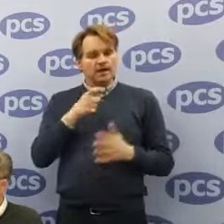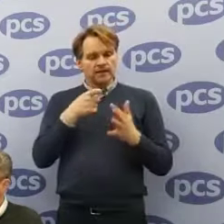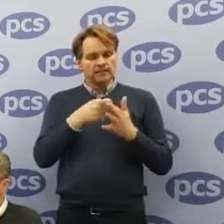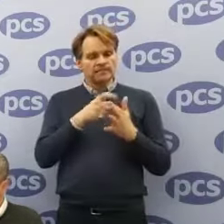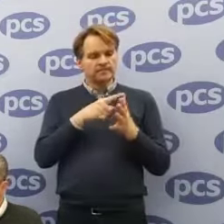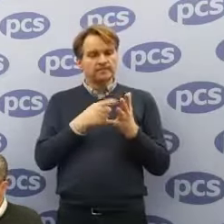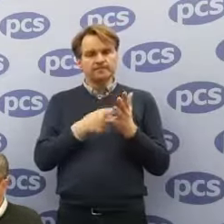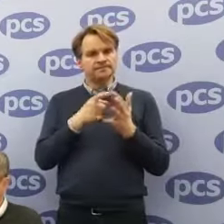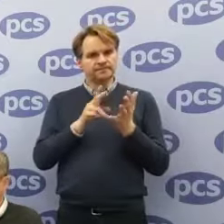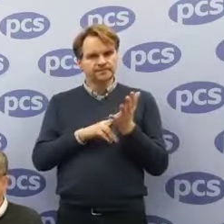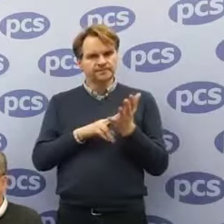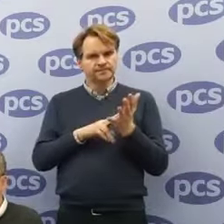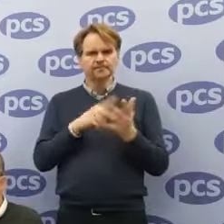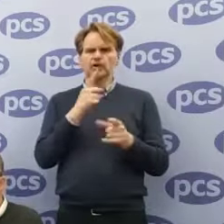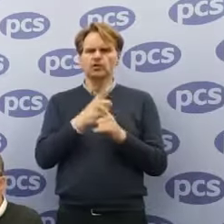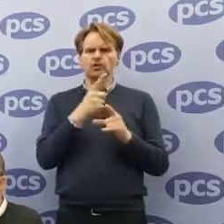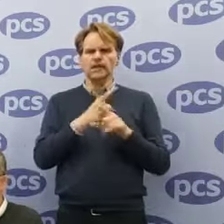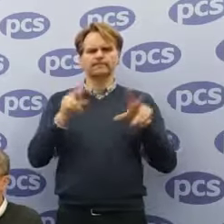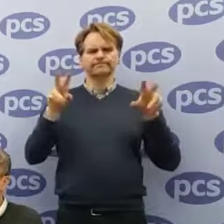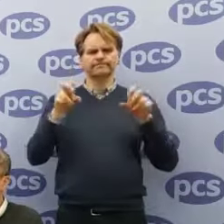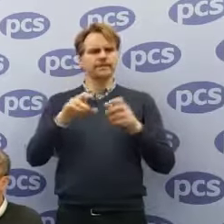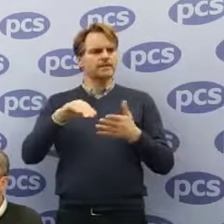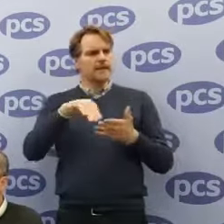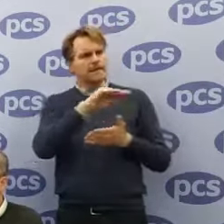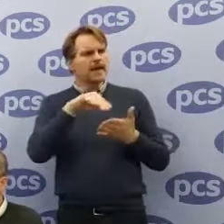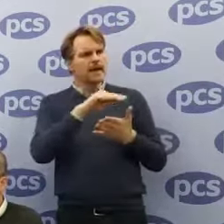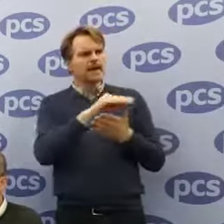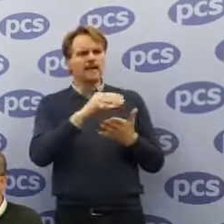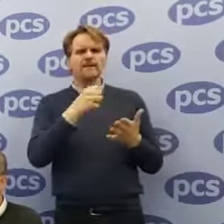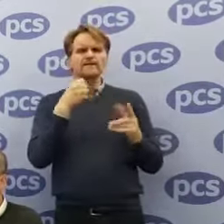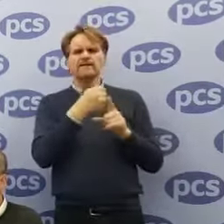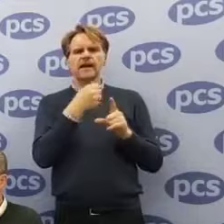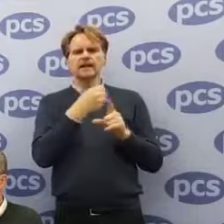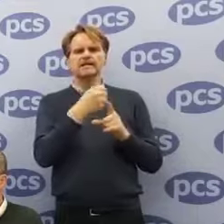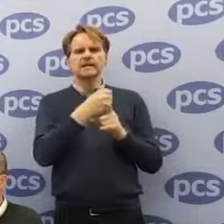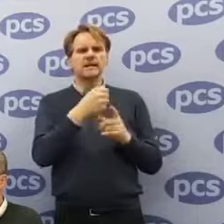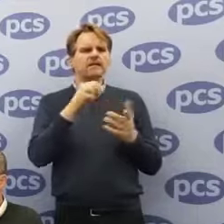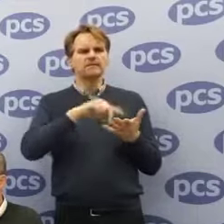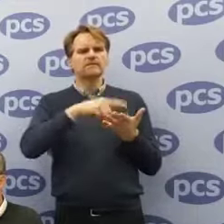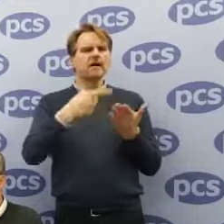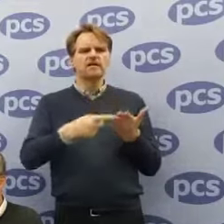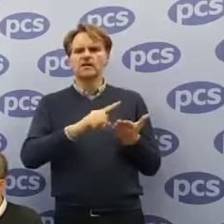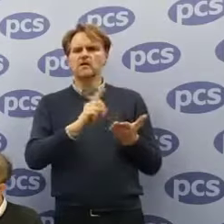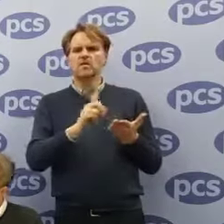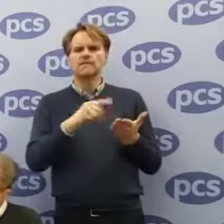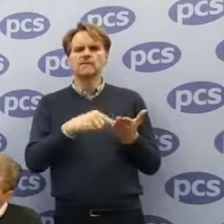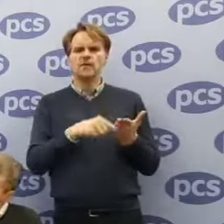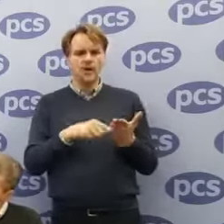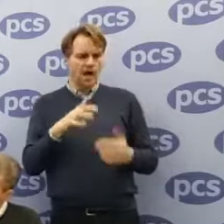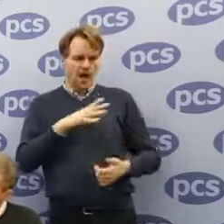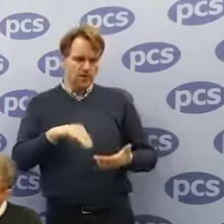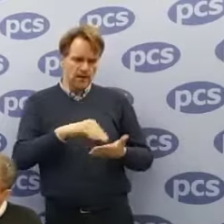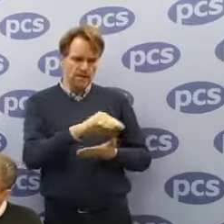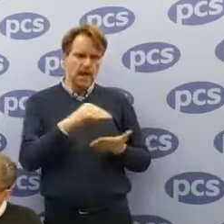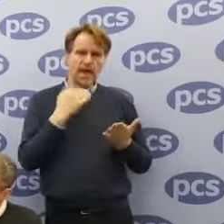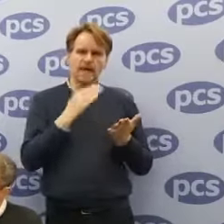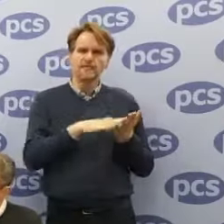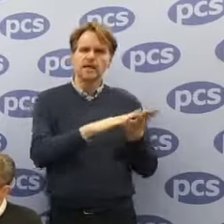should I contribute to the fighting fund when I already give you some money through my subs and one from Richard Pridmore who says many people I work with aren't